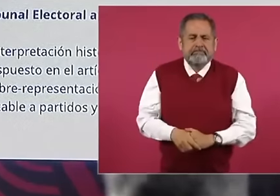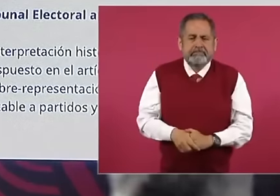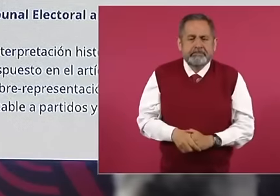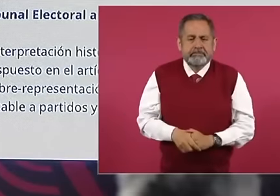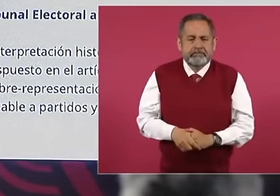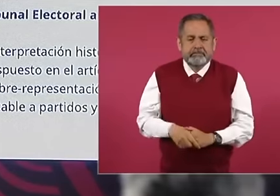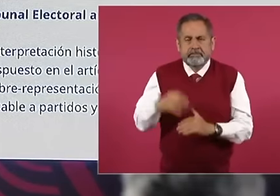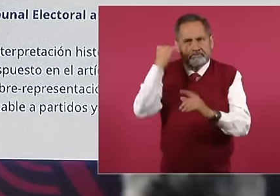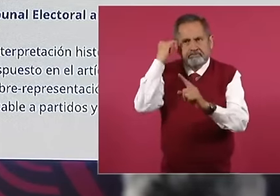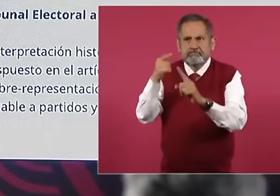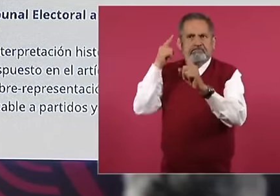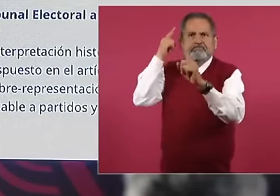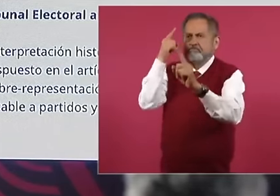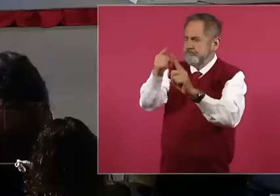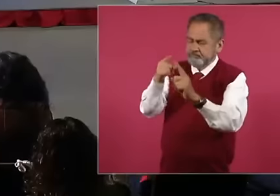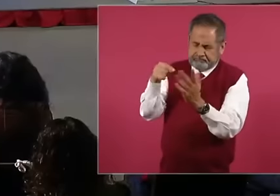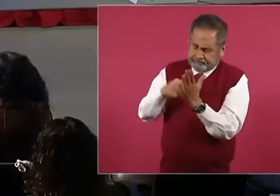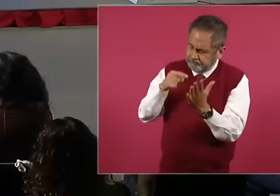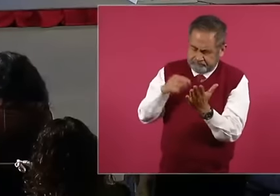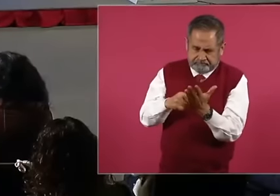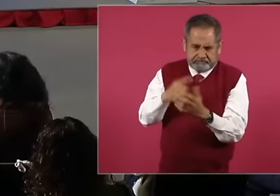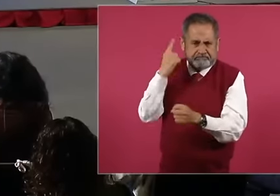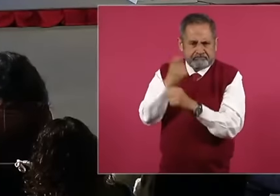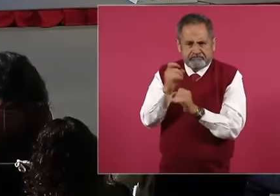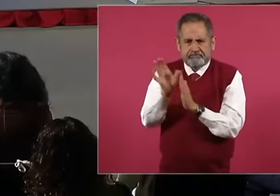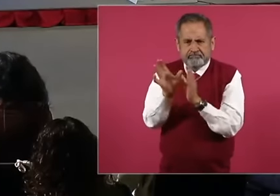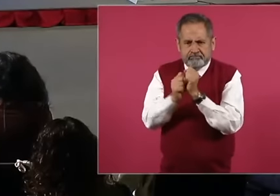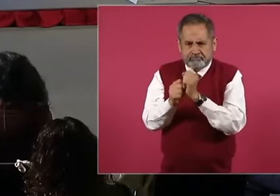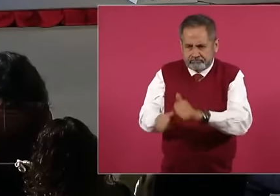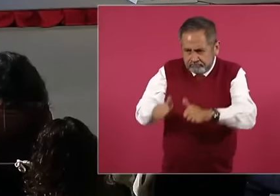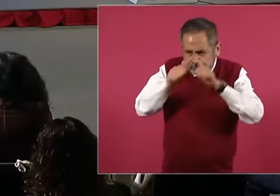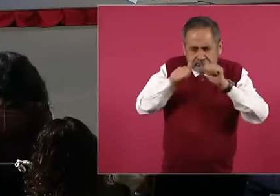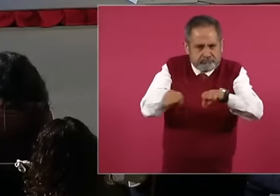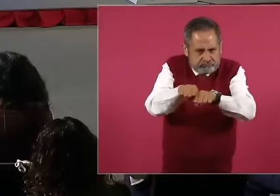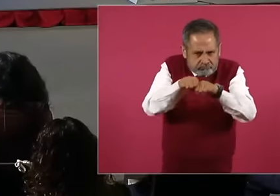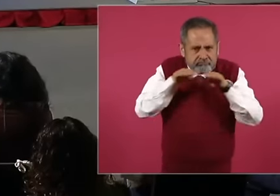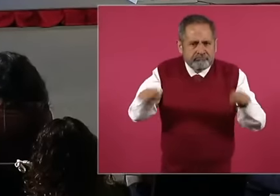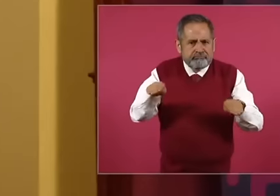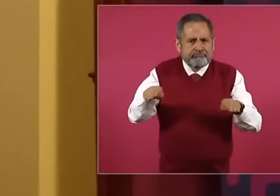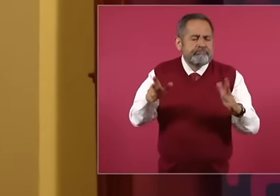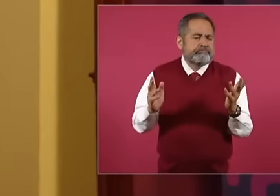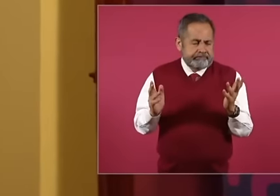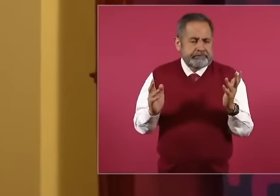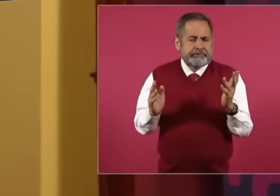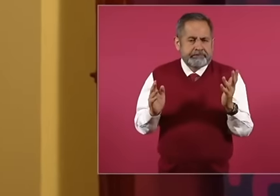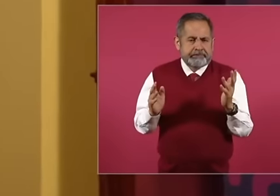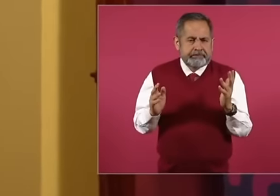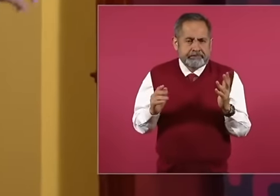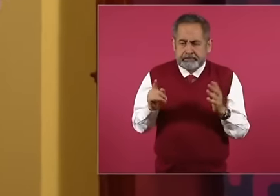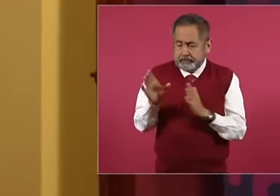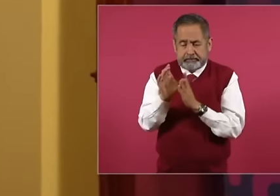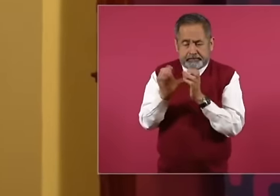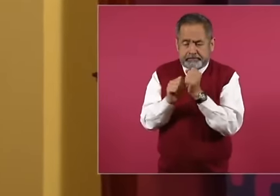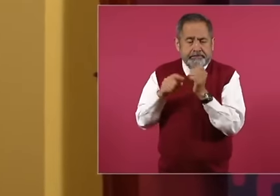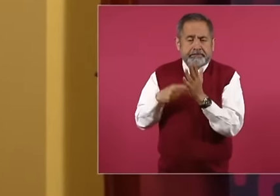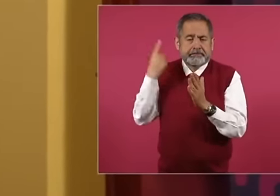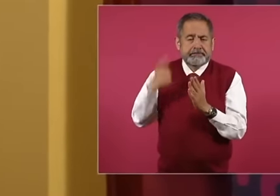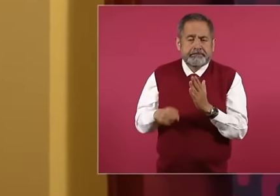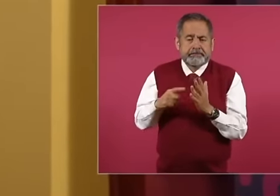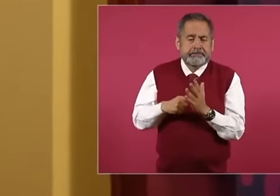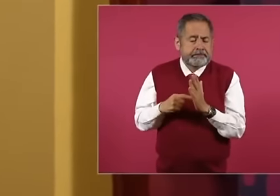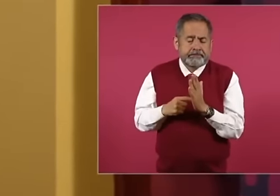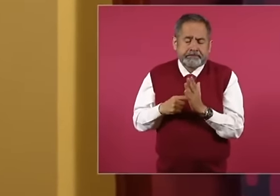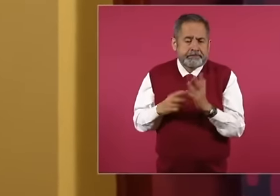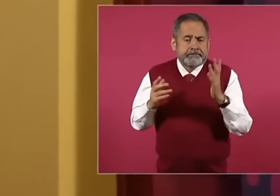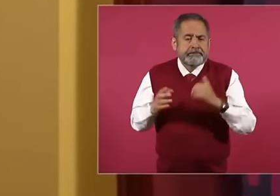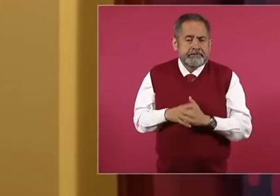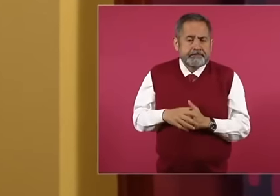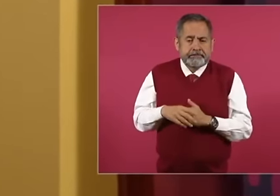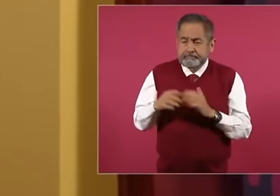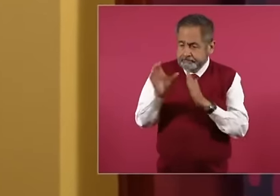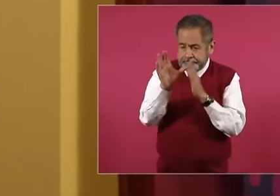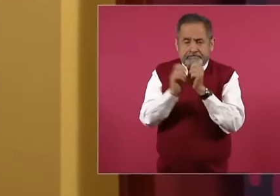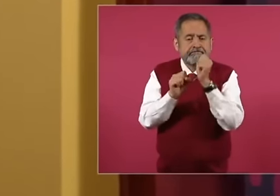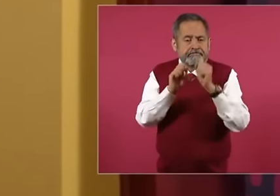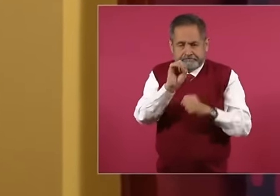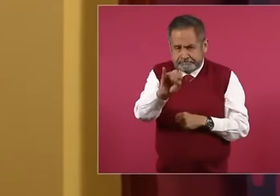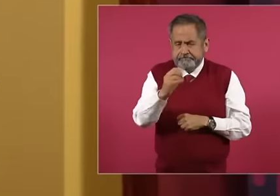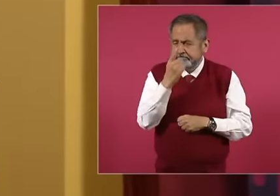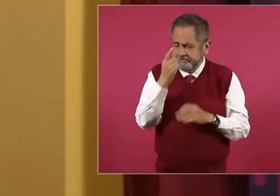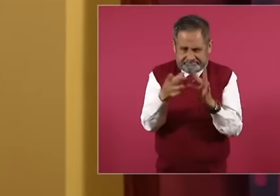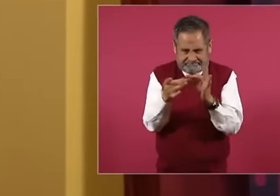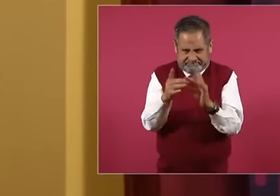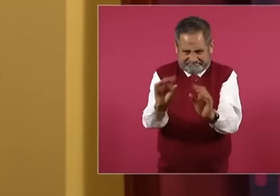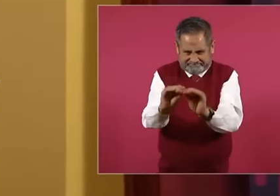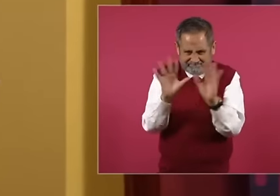generic constitutional principle and the Constitution does specify about this